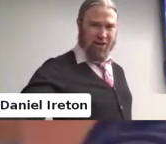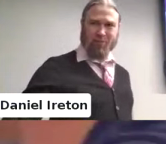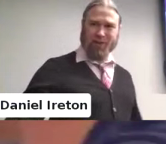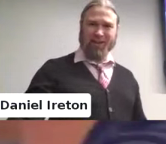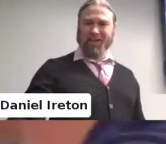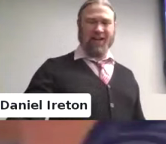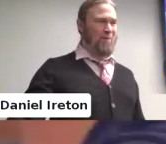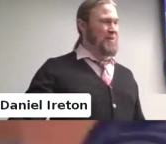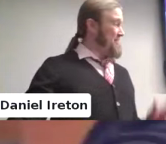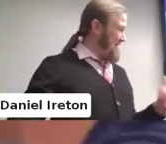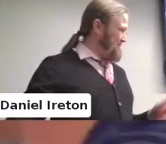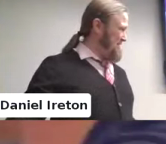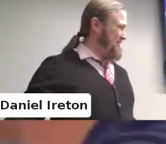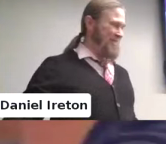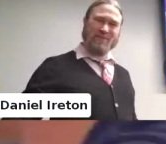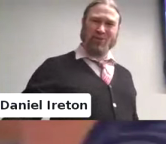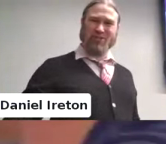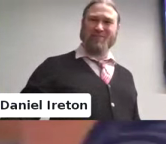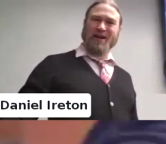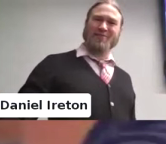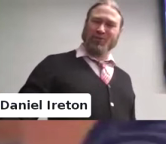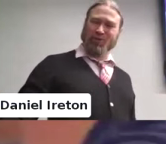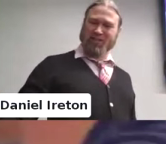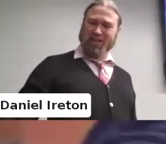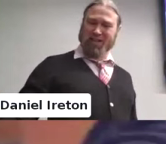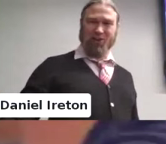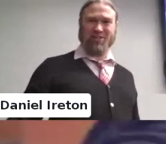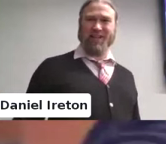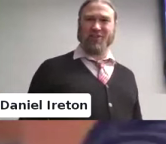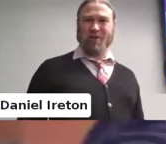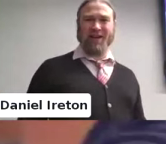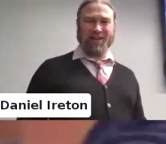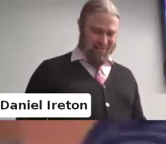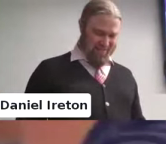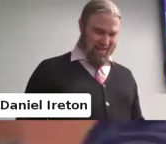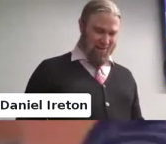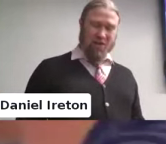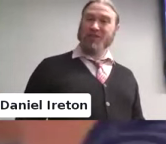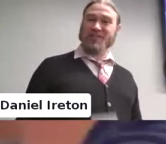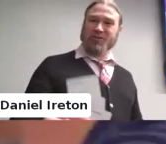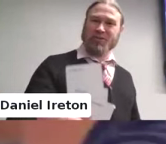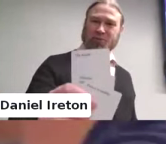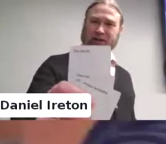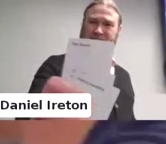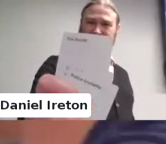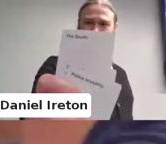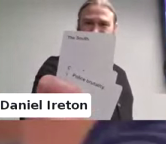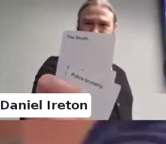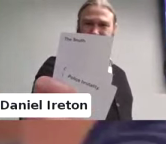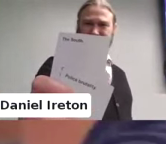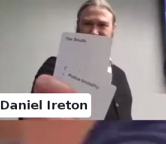It was not the same group. But different groups came by to play it. It was rarely unoccupied.